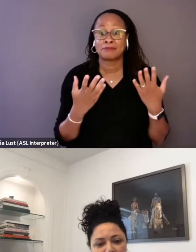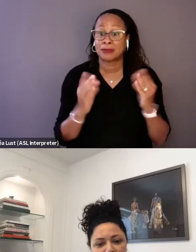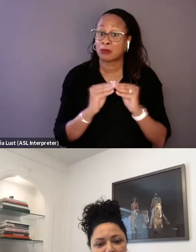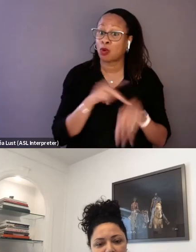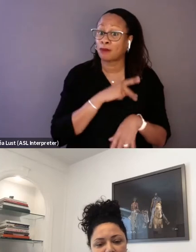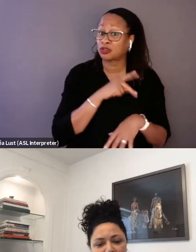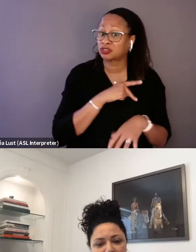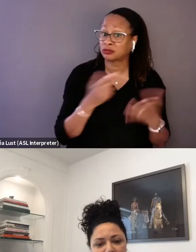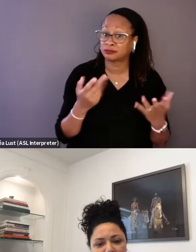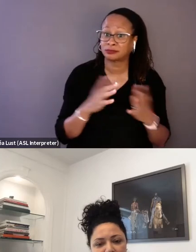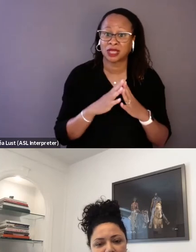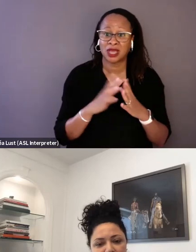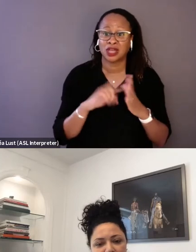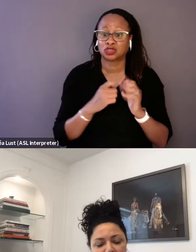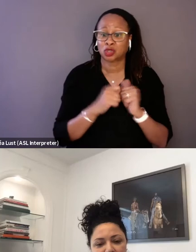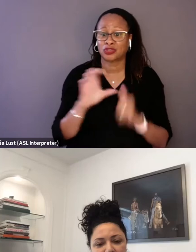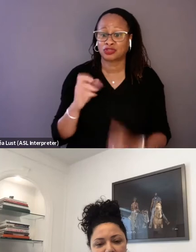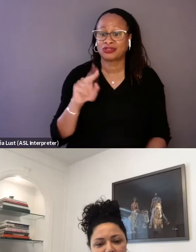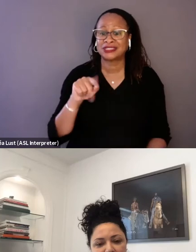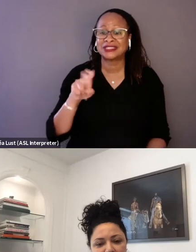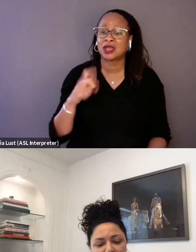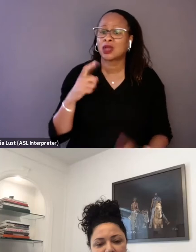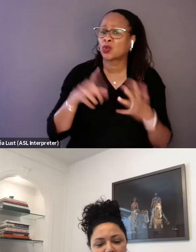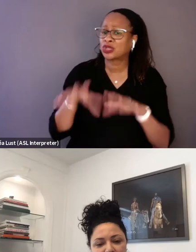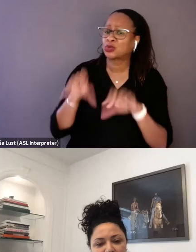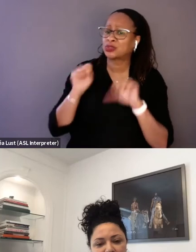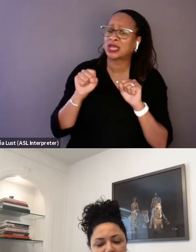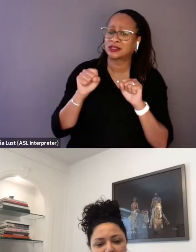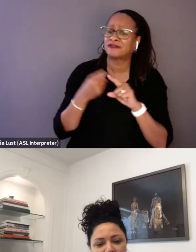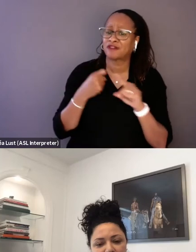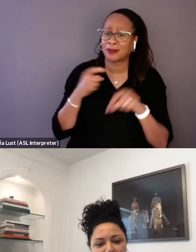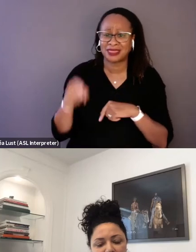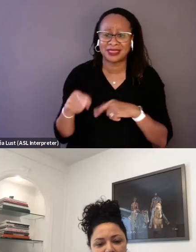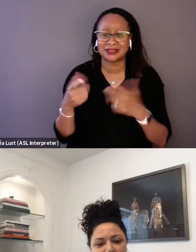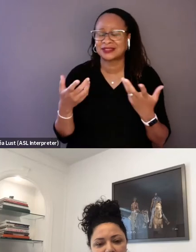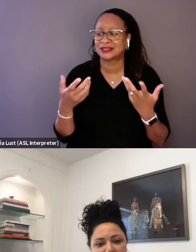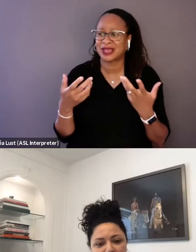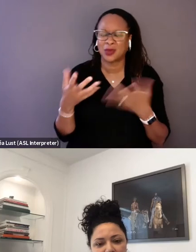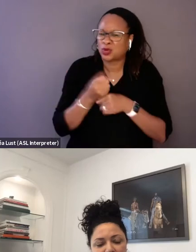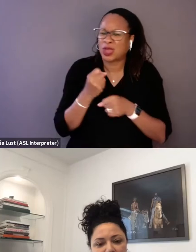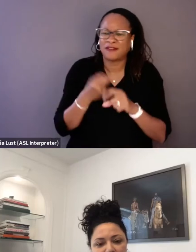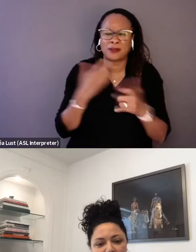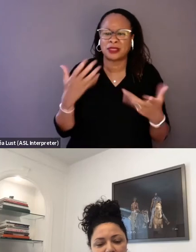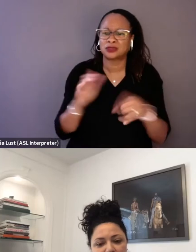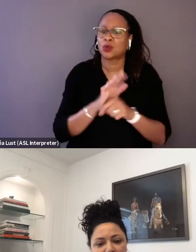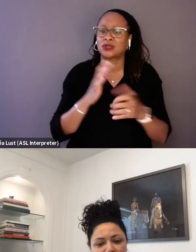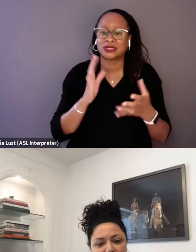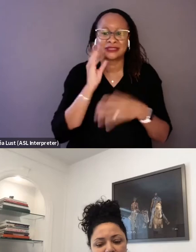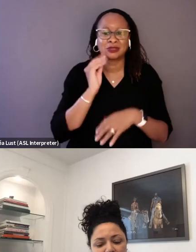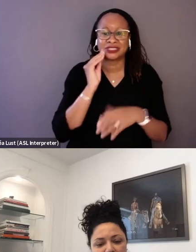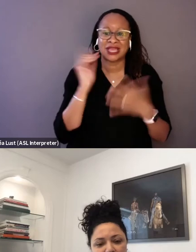and I'll start with you, Christine, what do you take away from this entire experience and detailing this history that